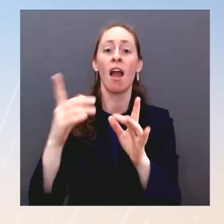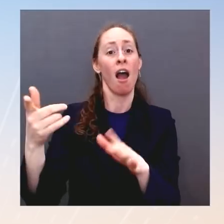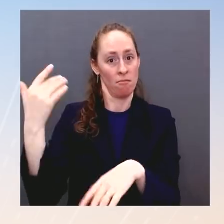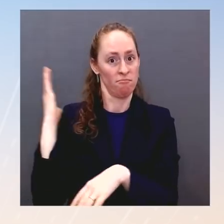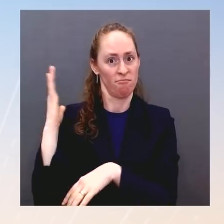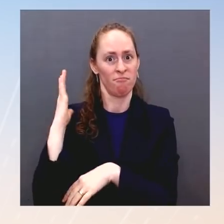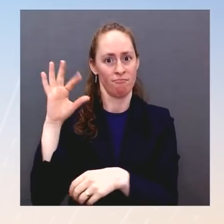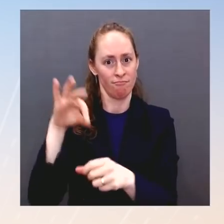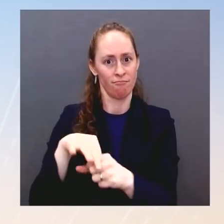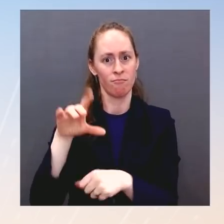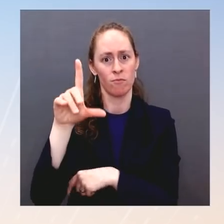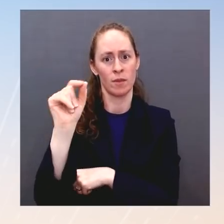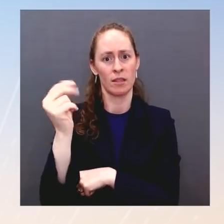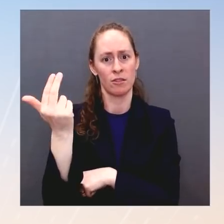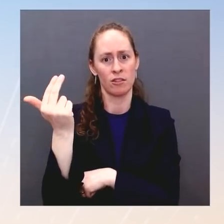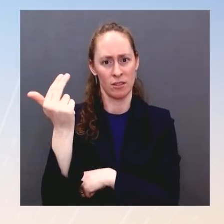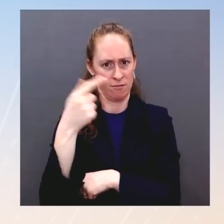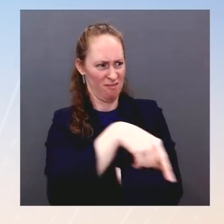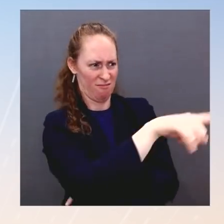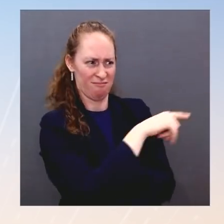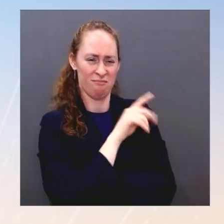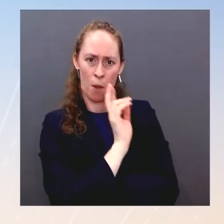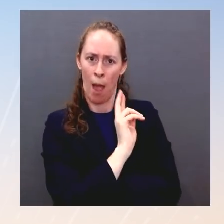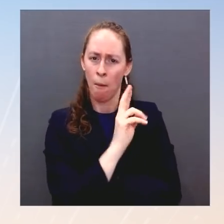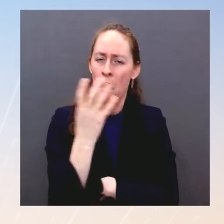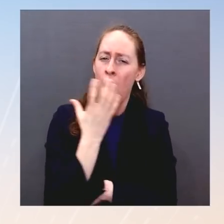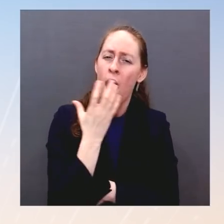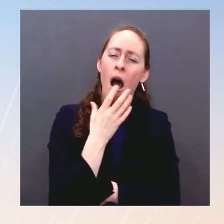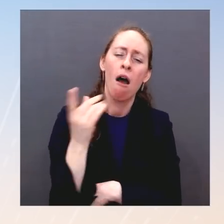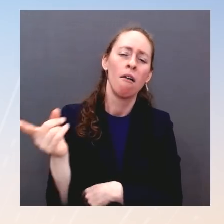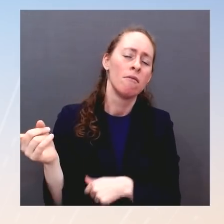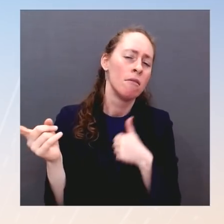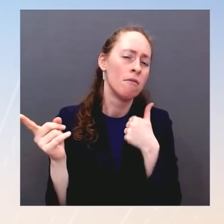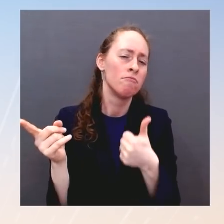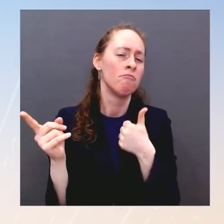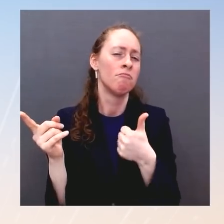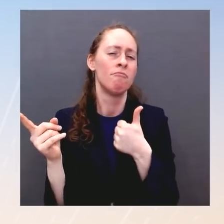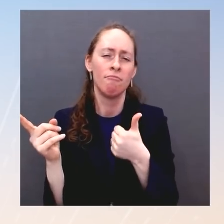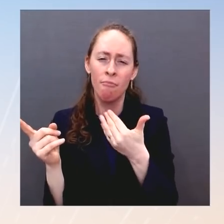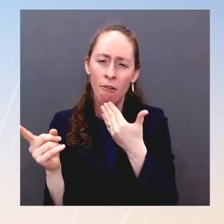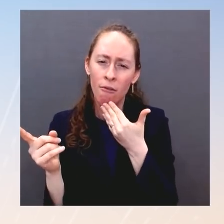time on the Sentencing Commission, time as a federal judge. But it's also how she has approached her role